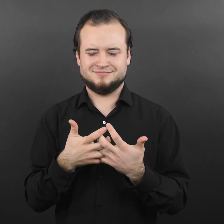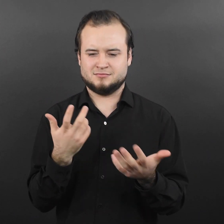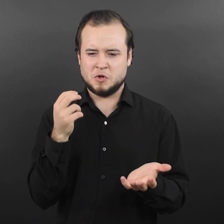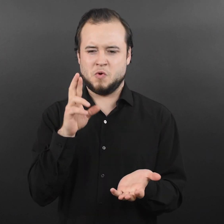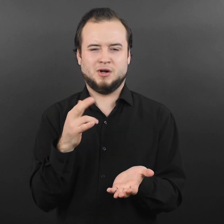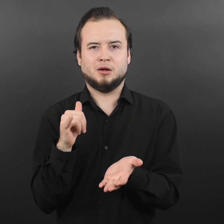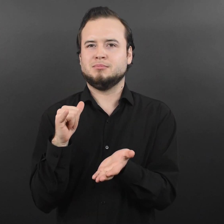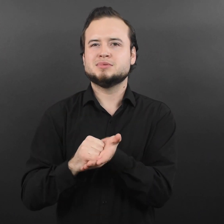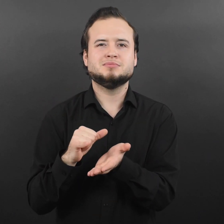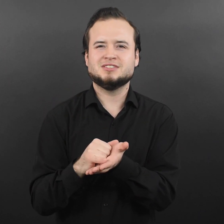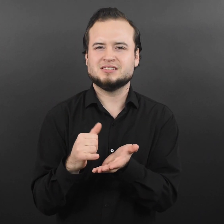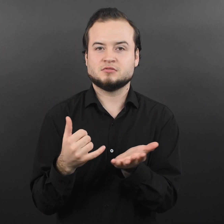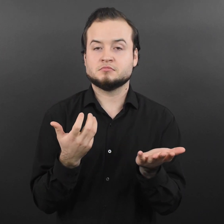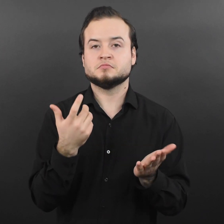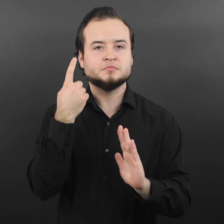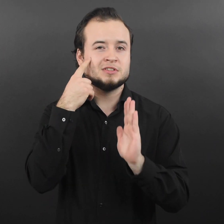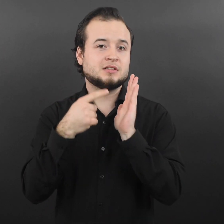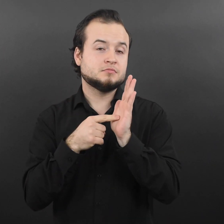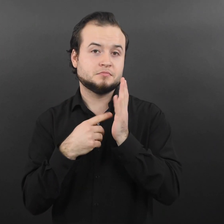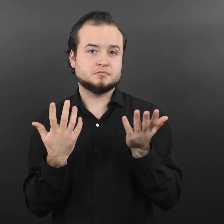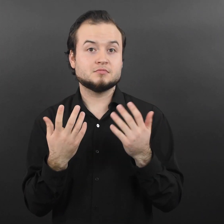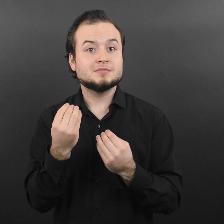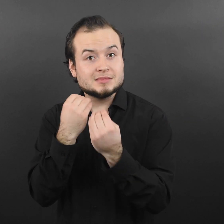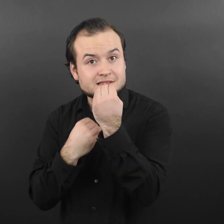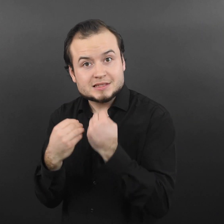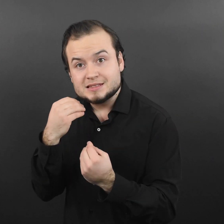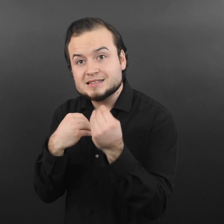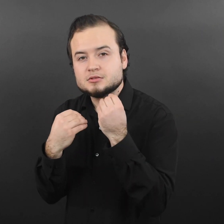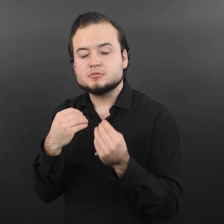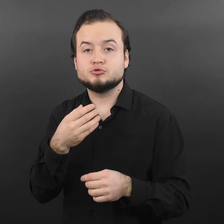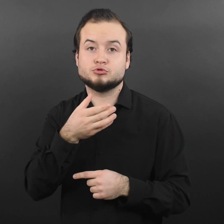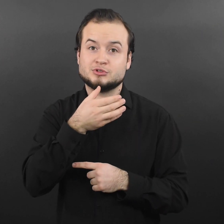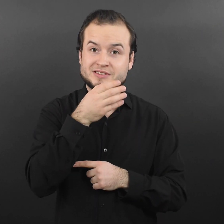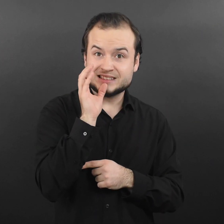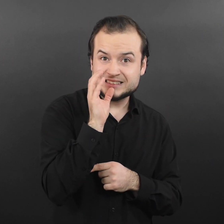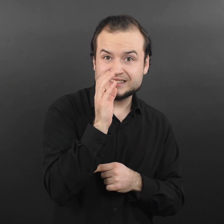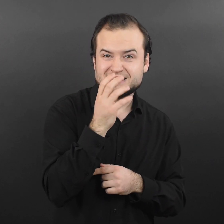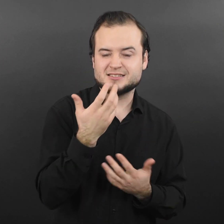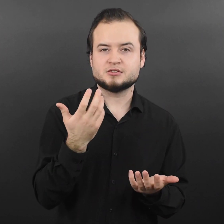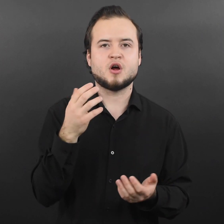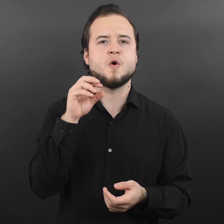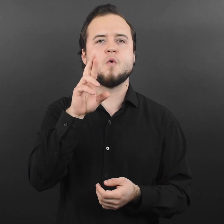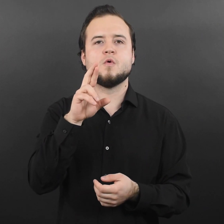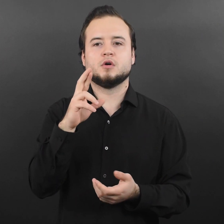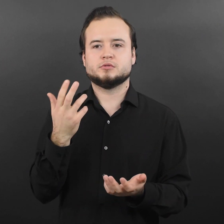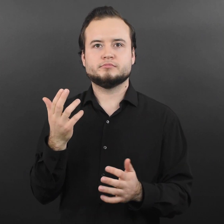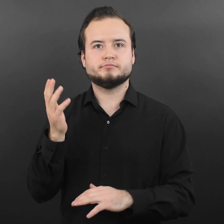or impossible (for example, when eating or drinking, or when presenting or performing